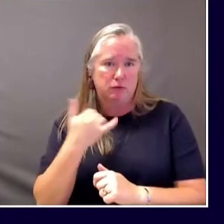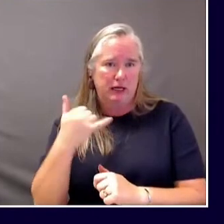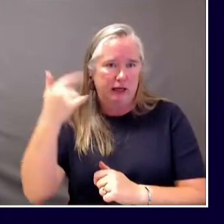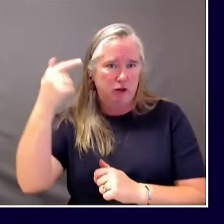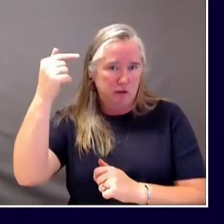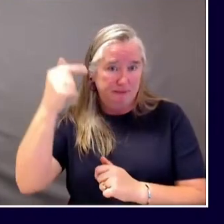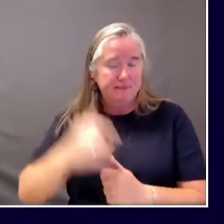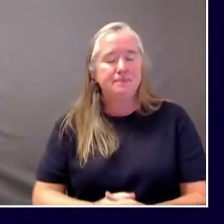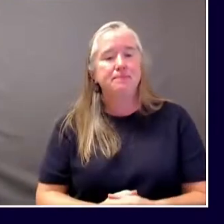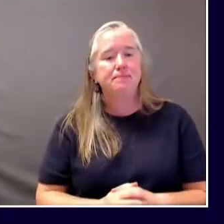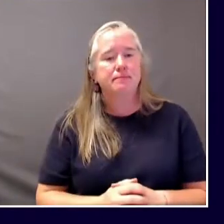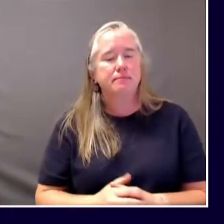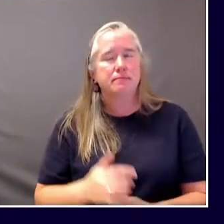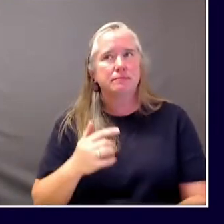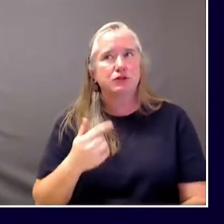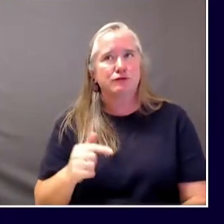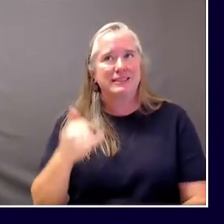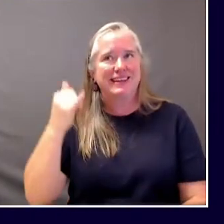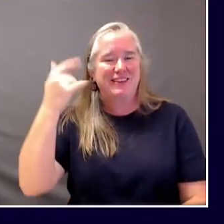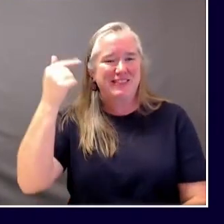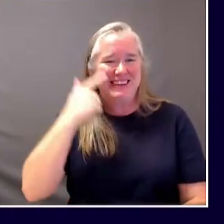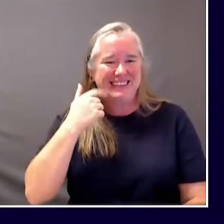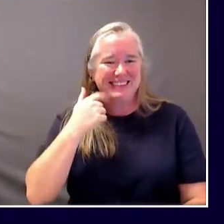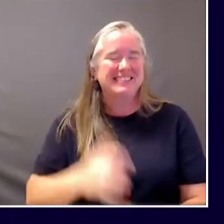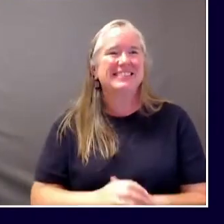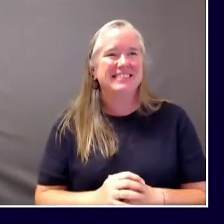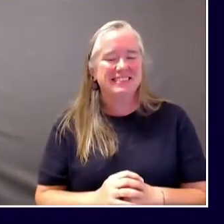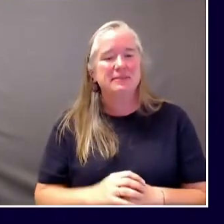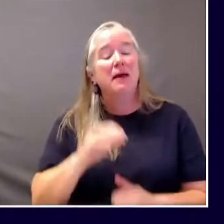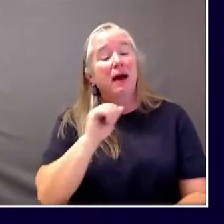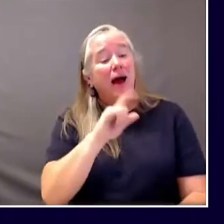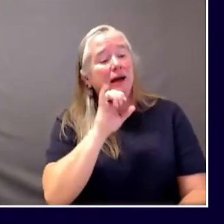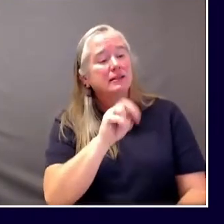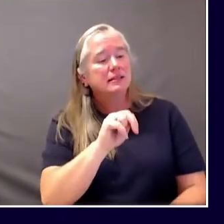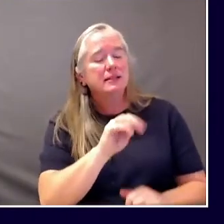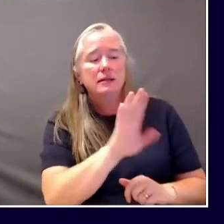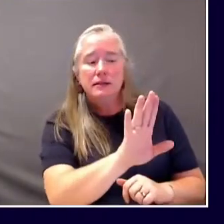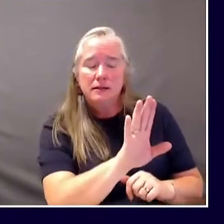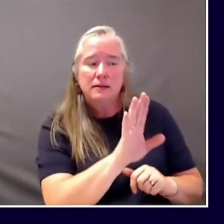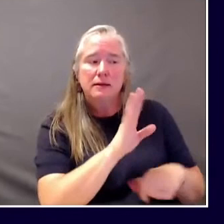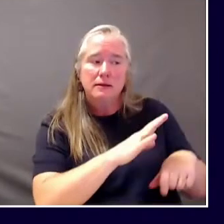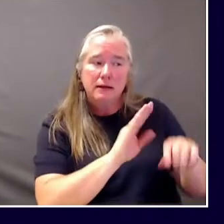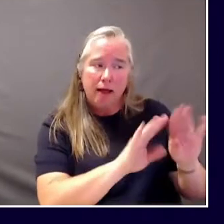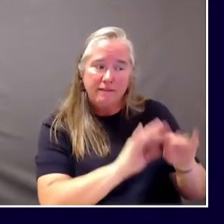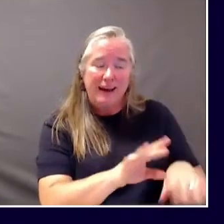it's also not going to